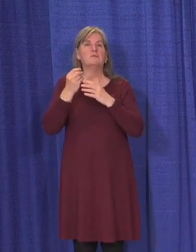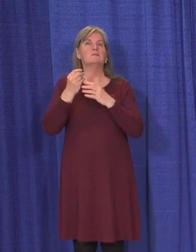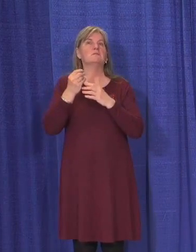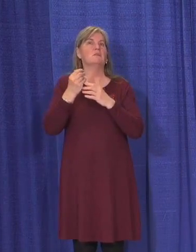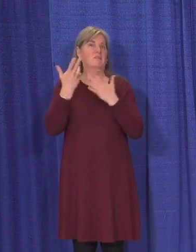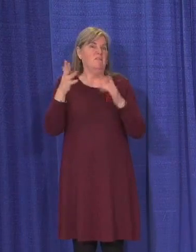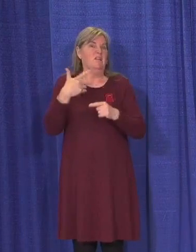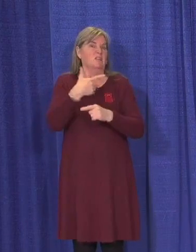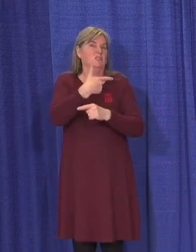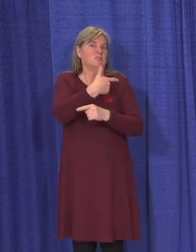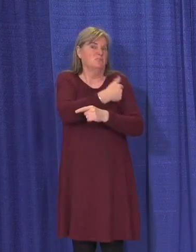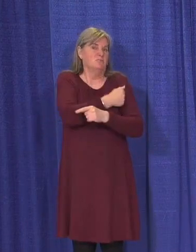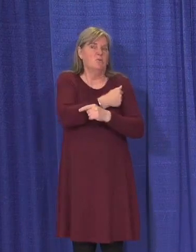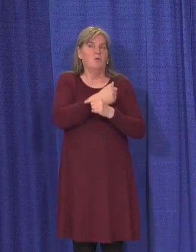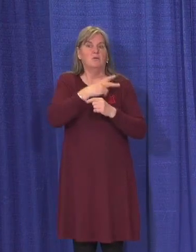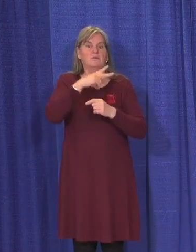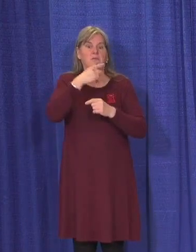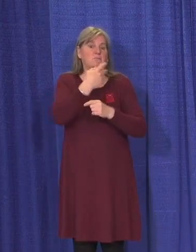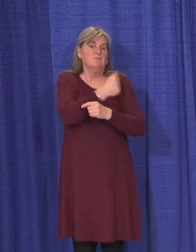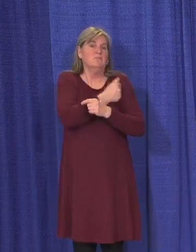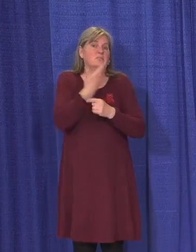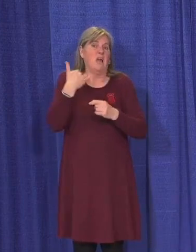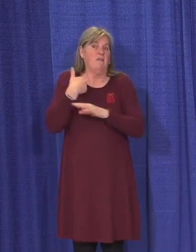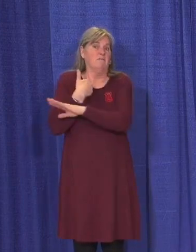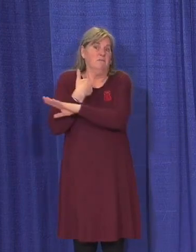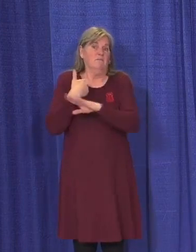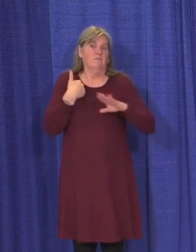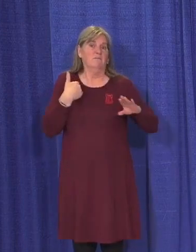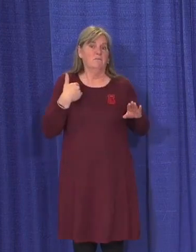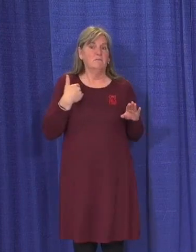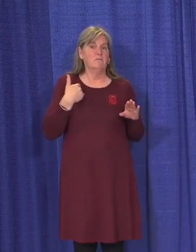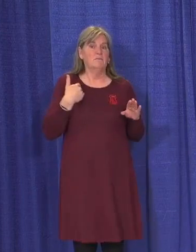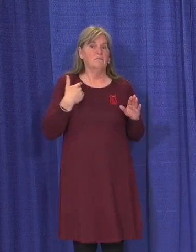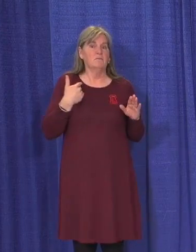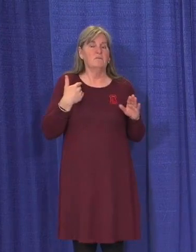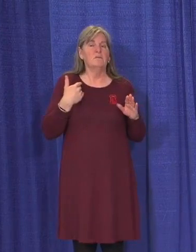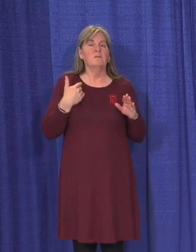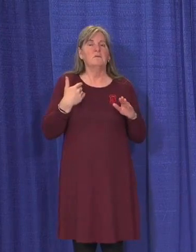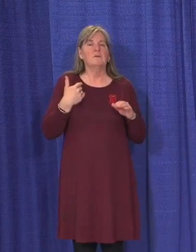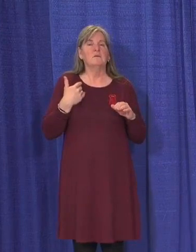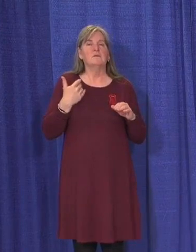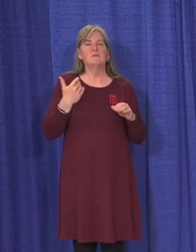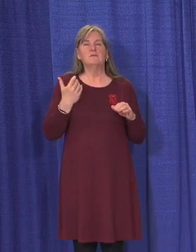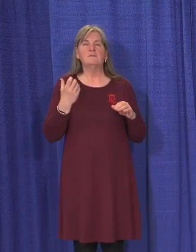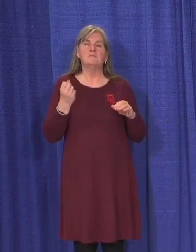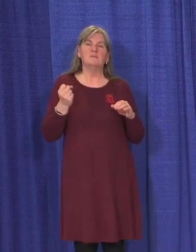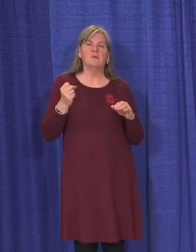Of course the picture is changing rapidly, many have